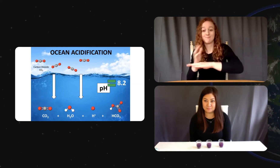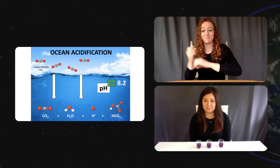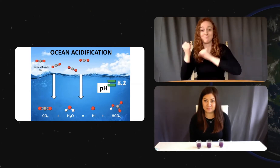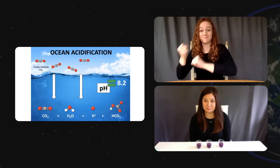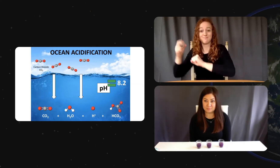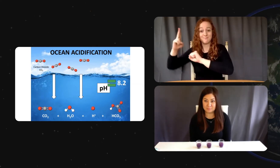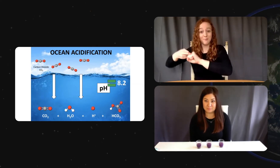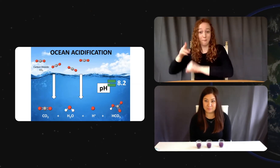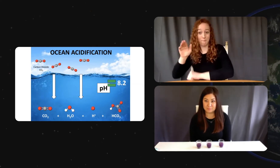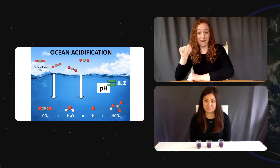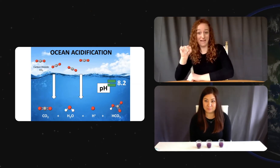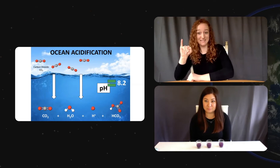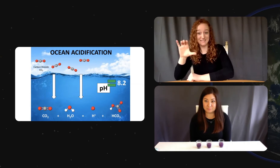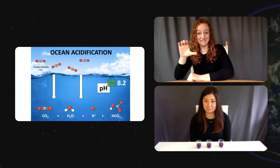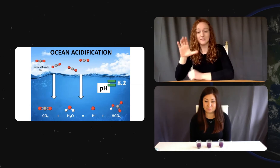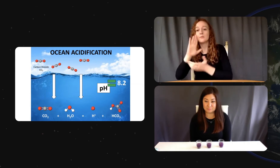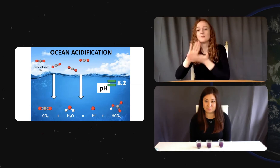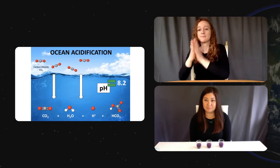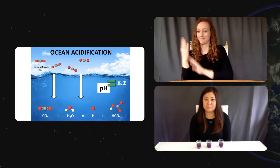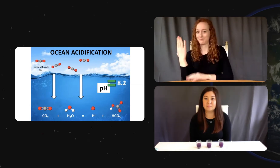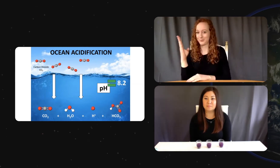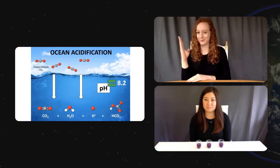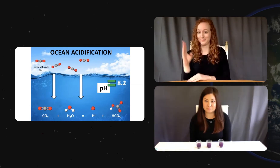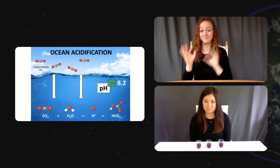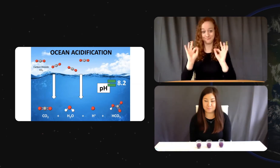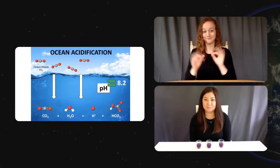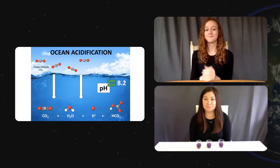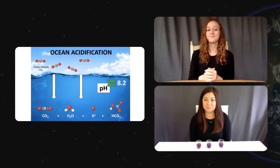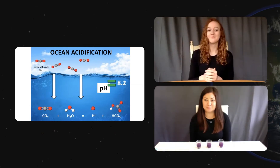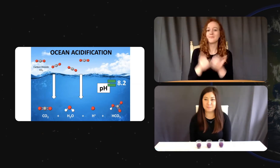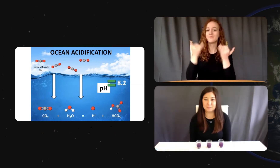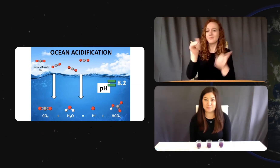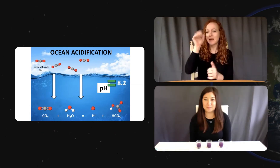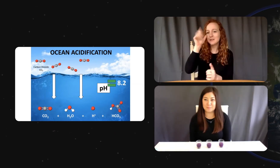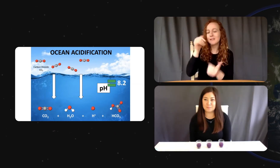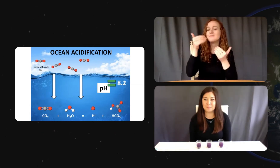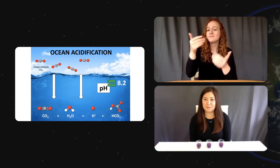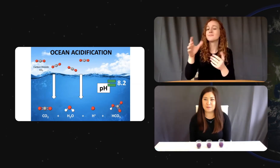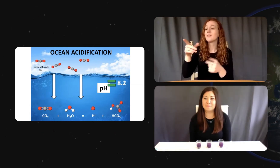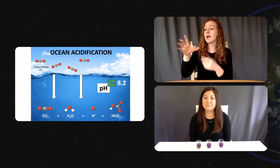If it stays purple, it's neutral. Blue means it's basic.